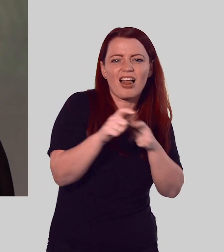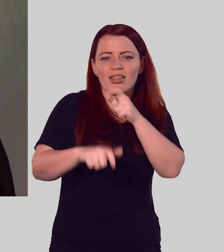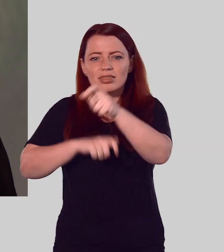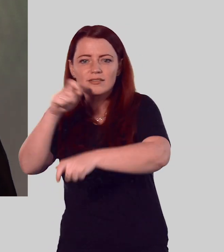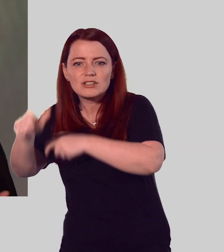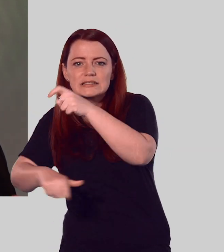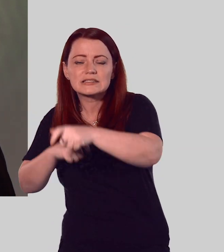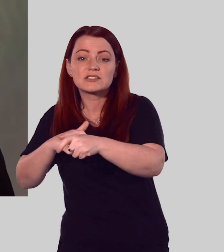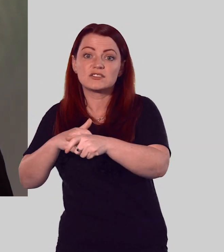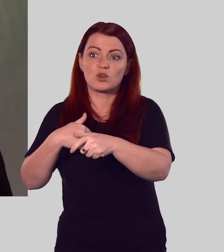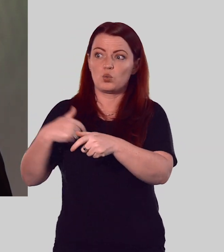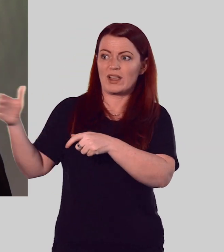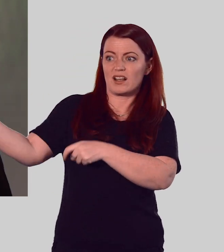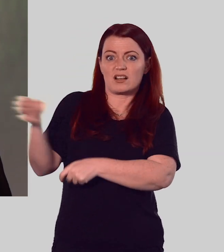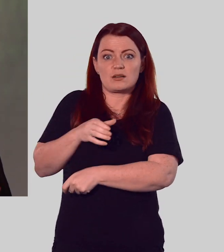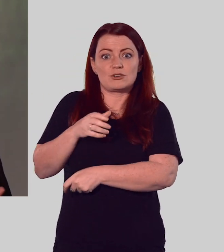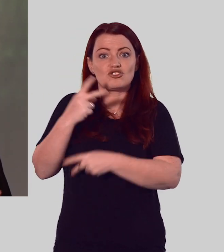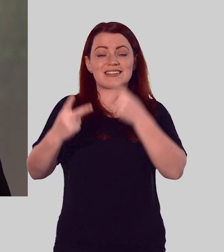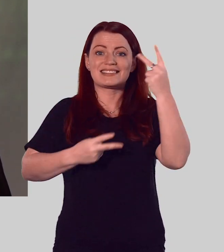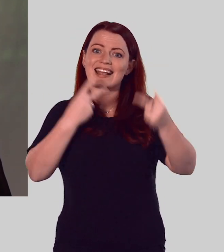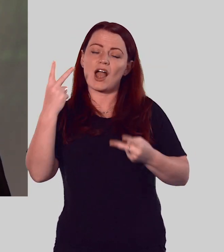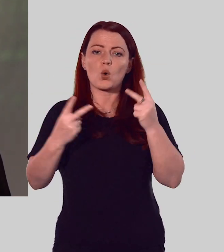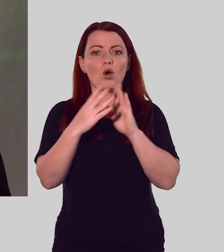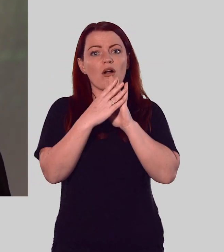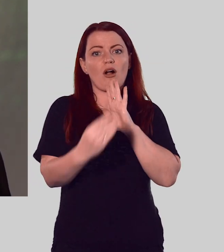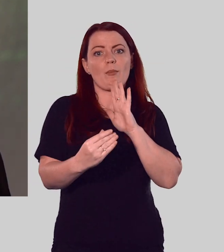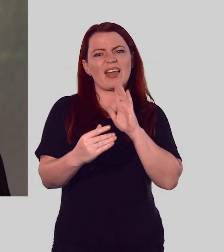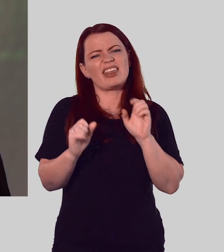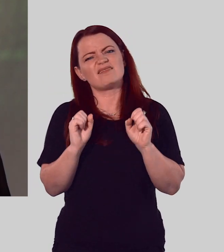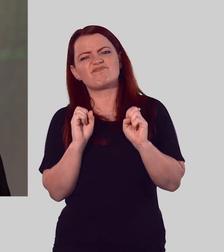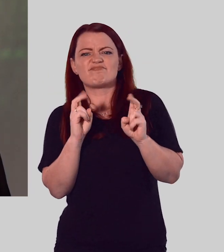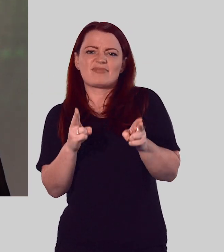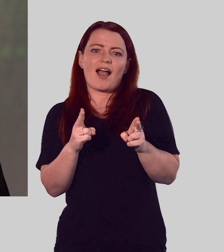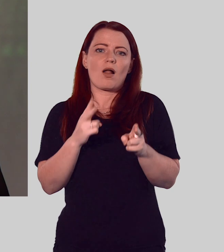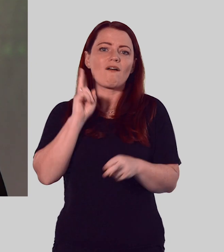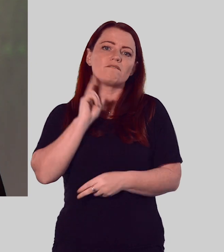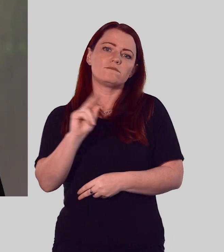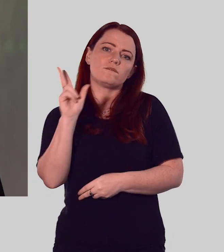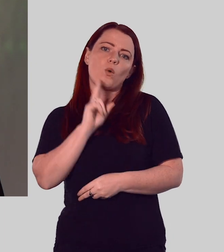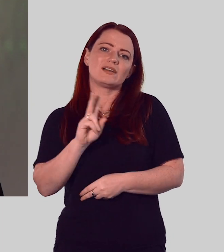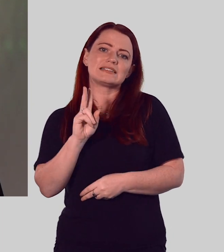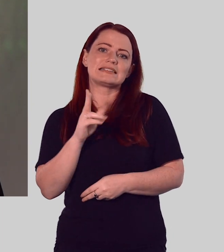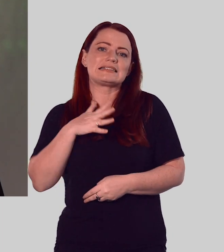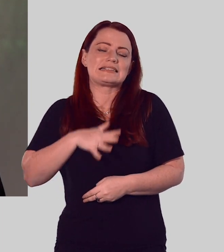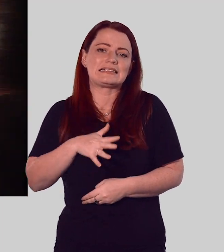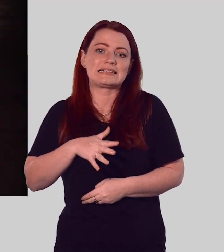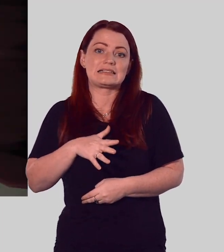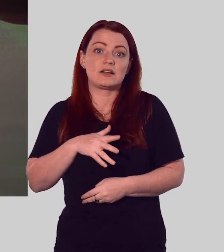singer who could replicate the type of voice and vocals used. The song was uploaded to Bandcamp,